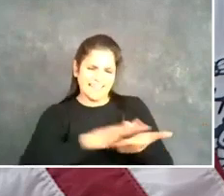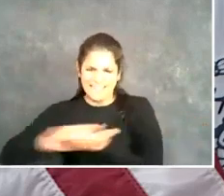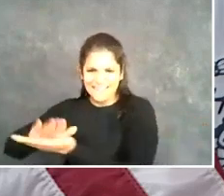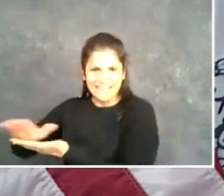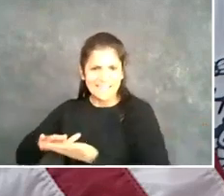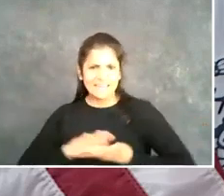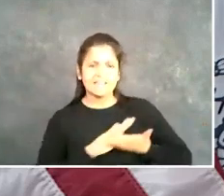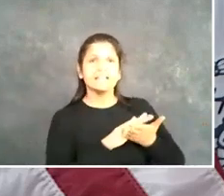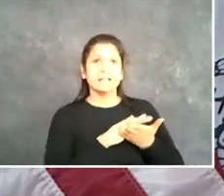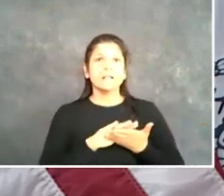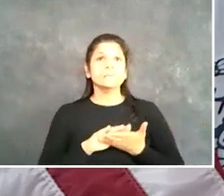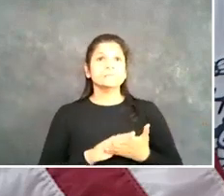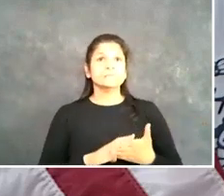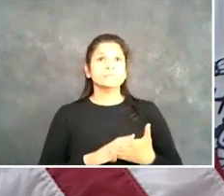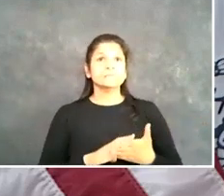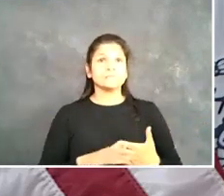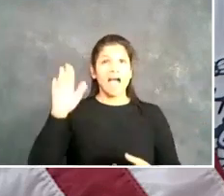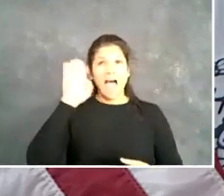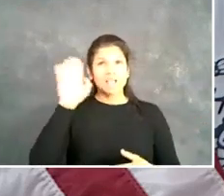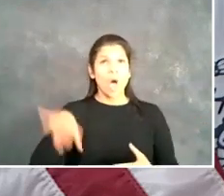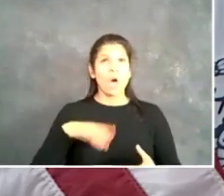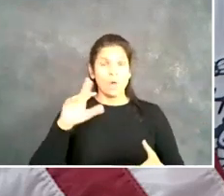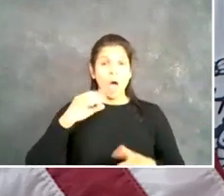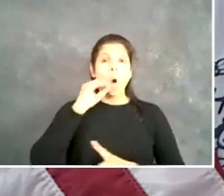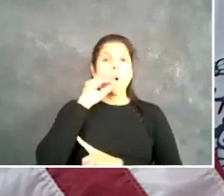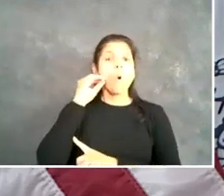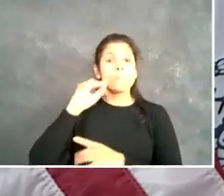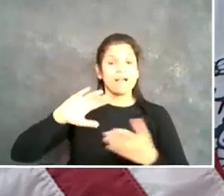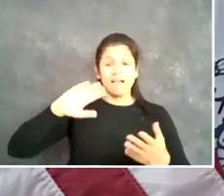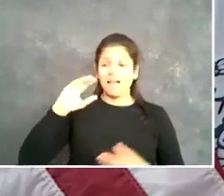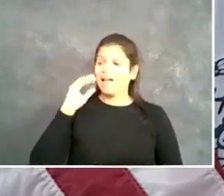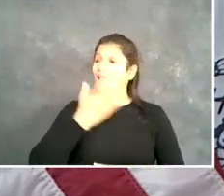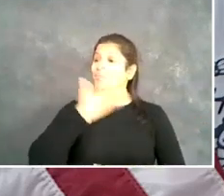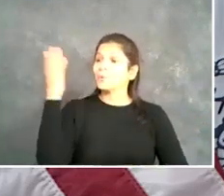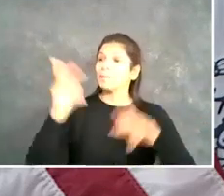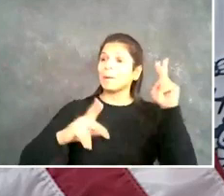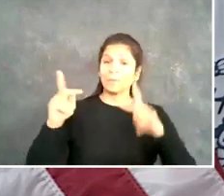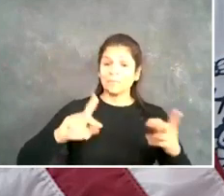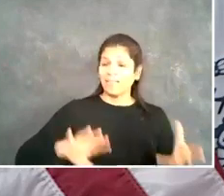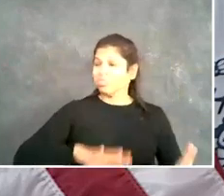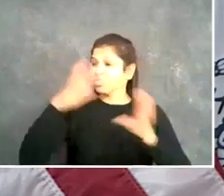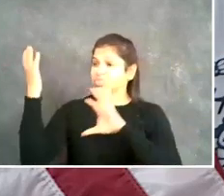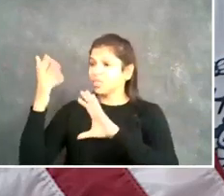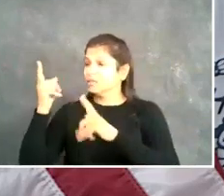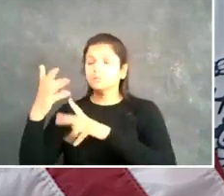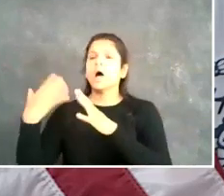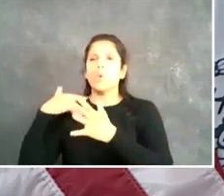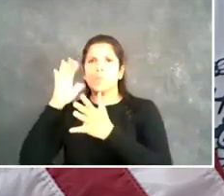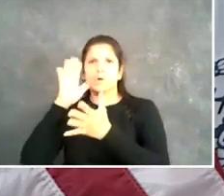EXISTED FOR DECADES IN THIS CITY, WHERE A HOMELESS INDIVIDUAL COULD RIDE A SUBWAY